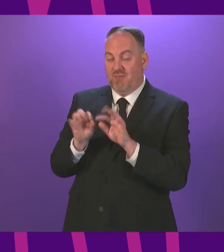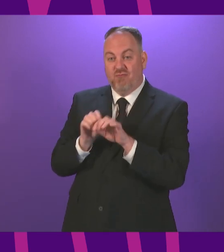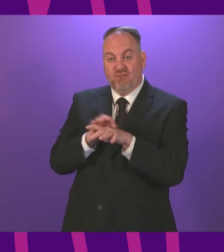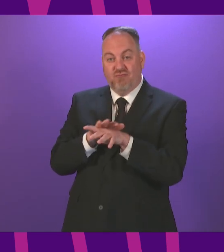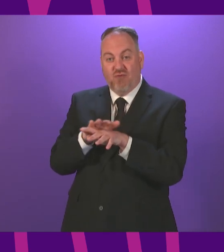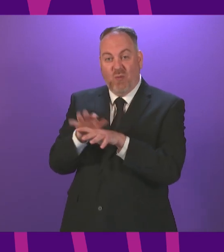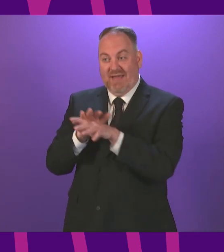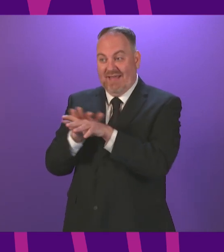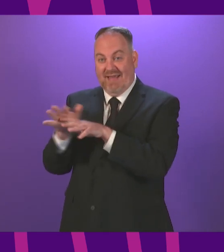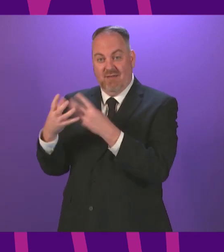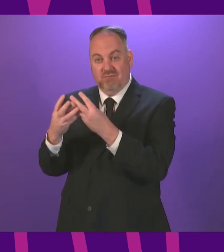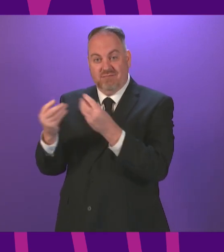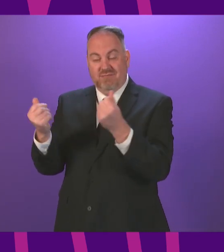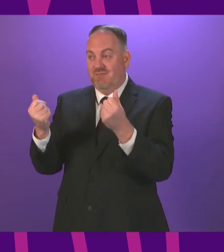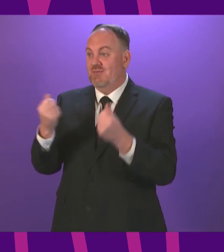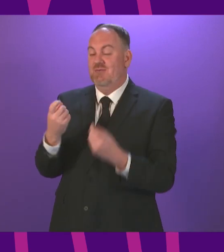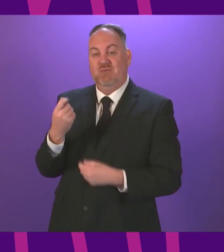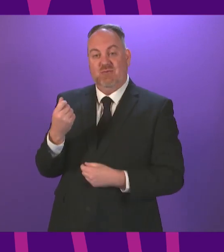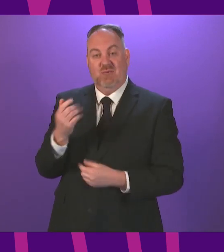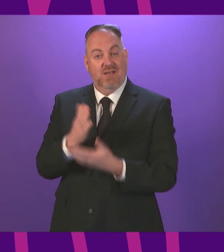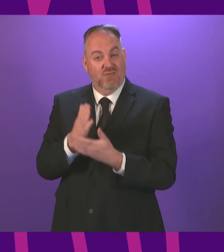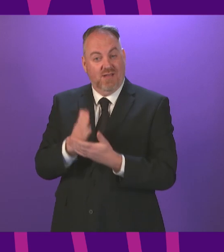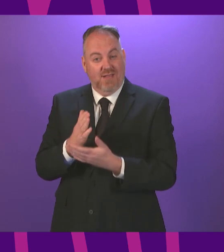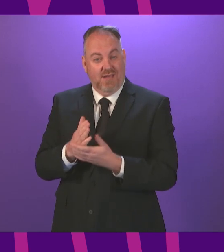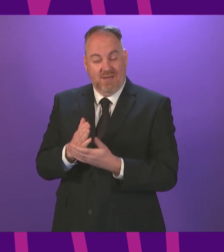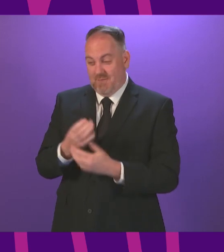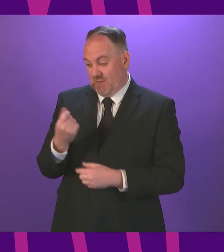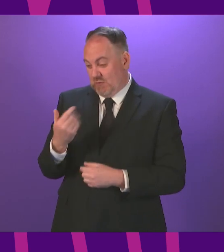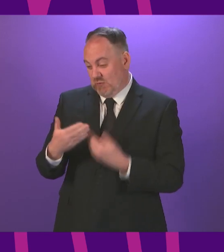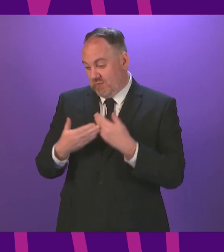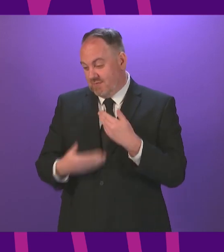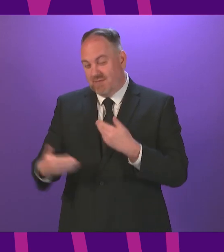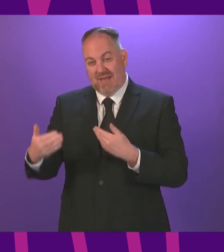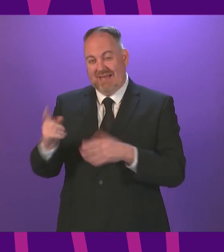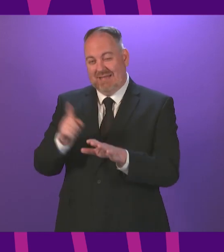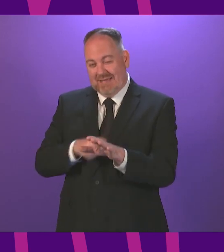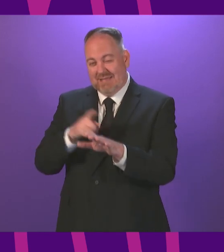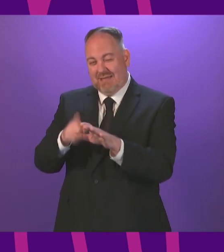to come. I am equally sure that, not just in the weeks ahead but many years from now, people will